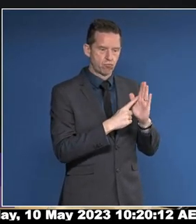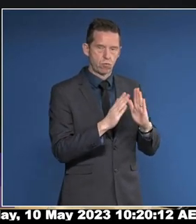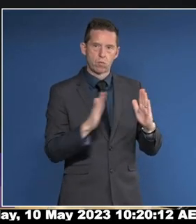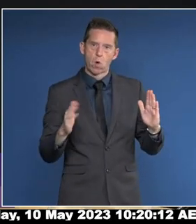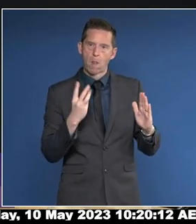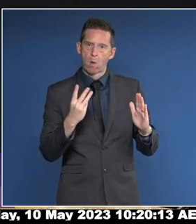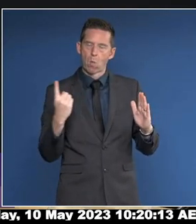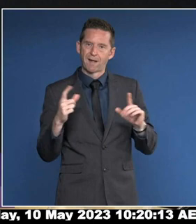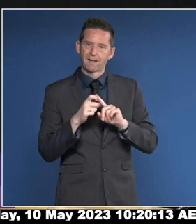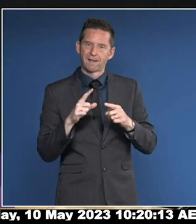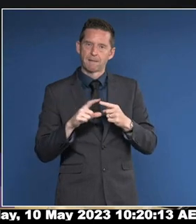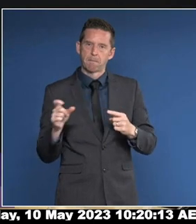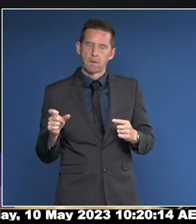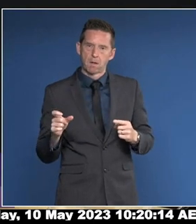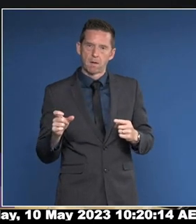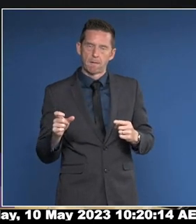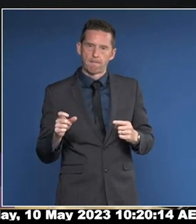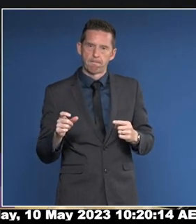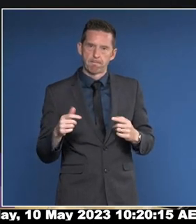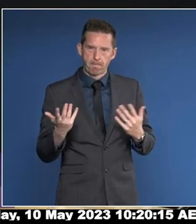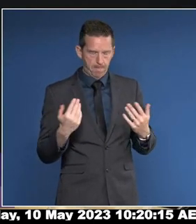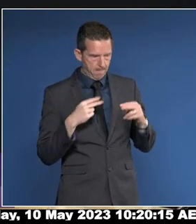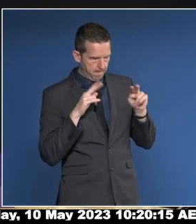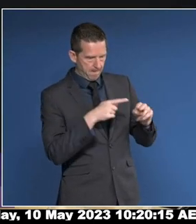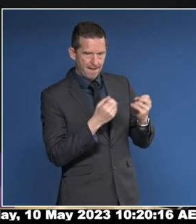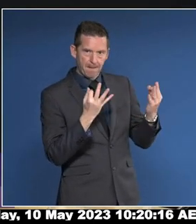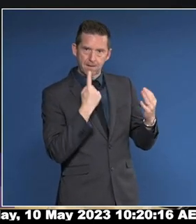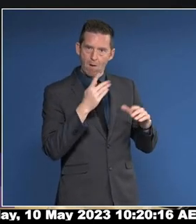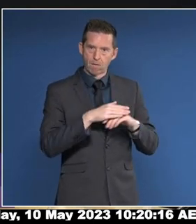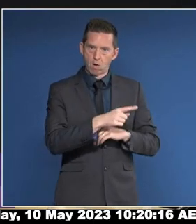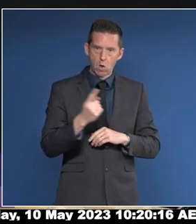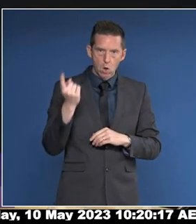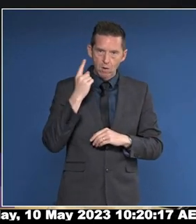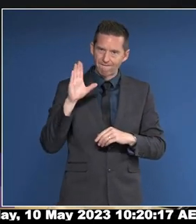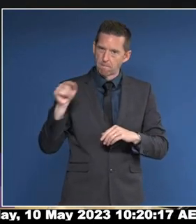I don't see any reference to you receiving a notification from police after that visit.